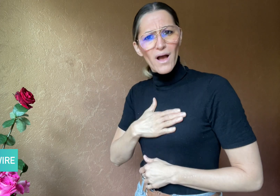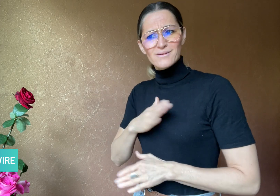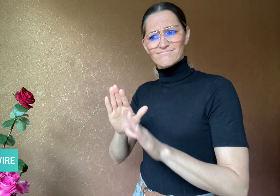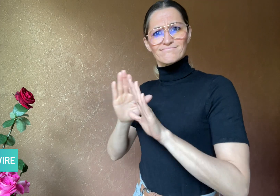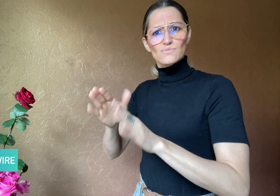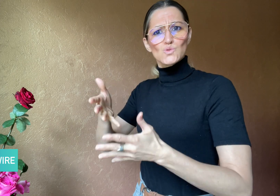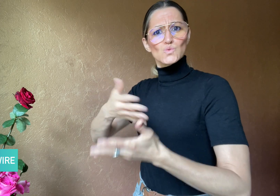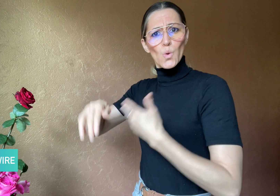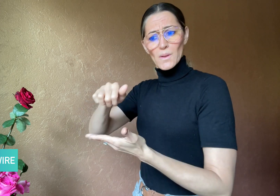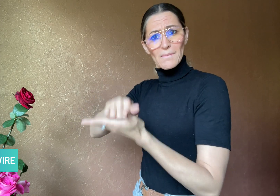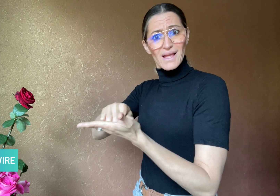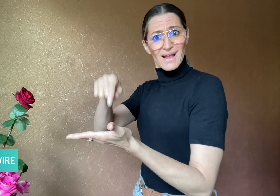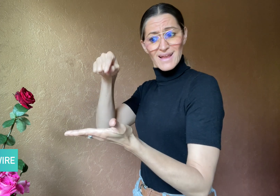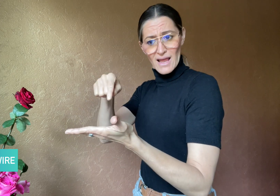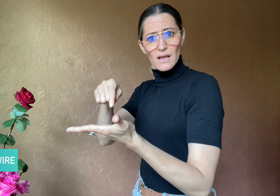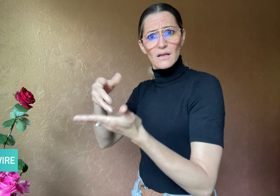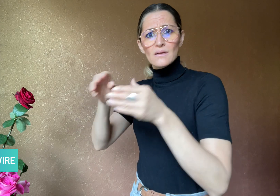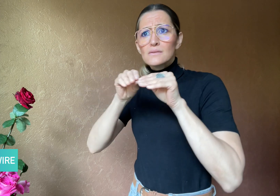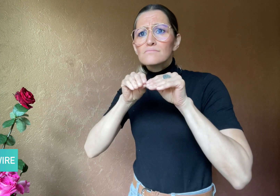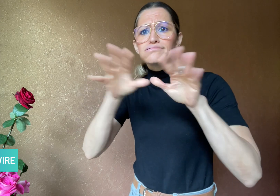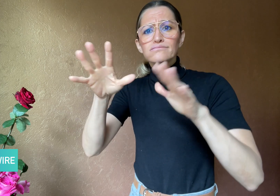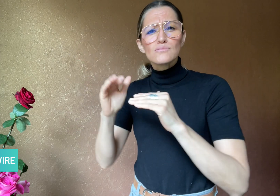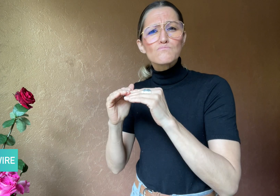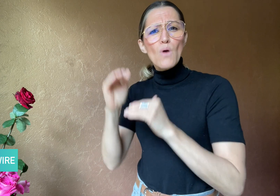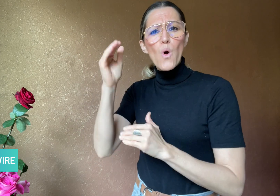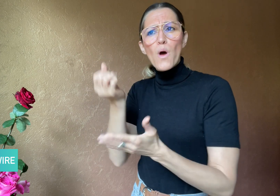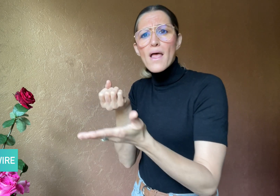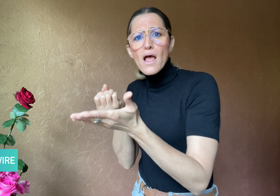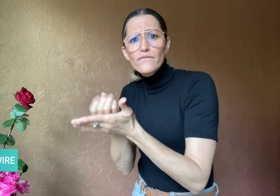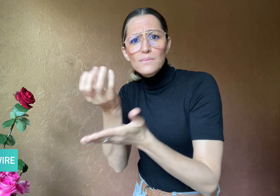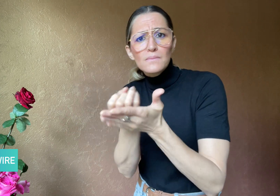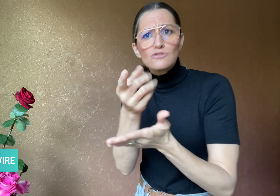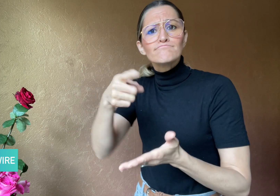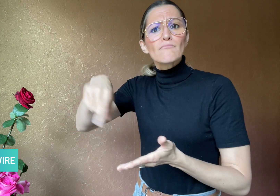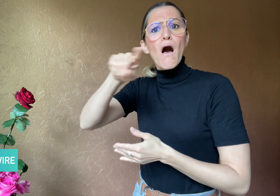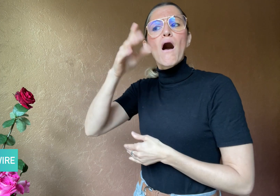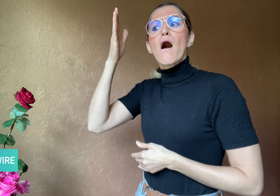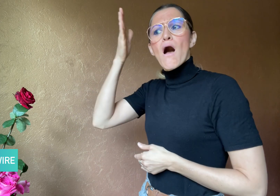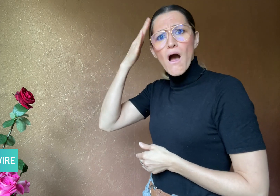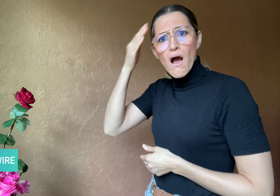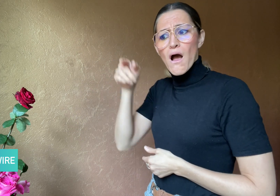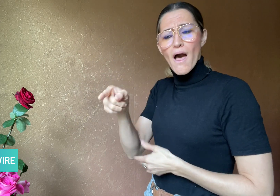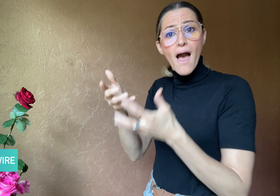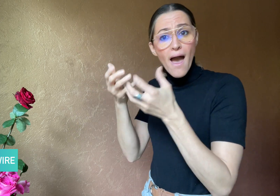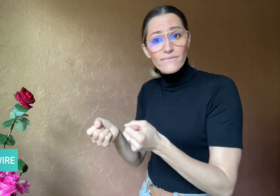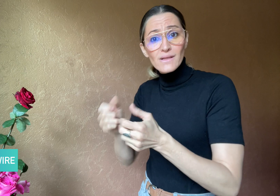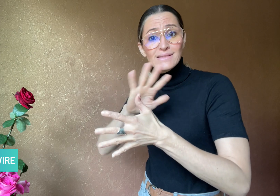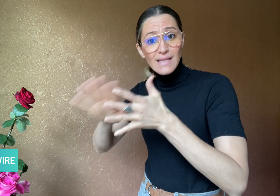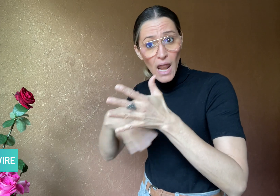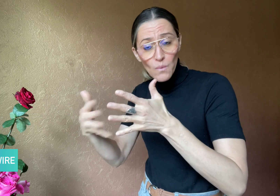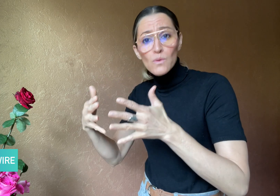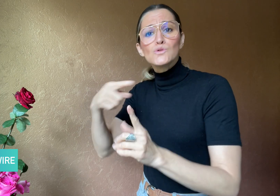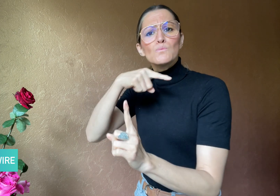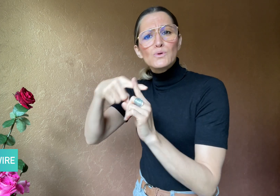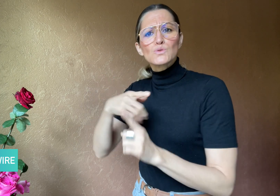its platform to increase awareness of sign language and promote